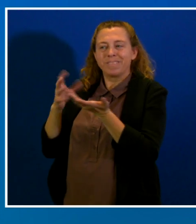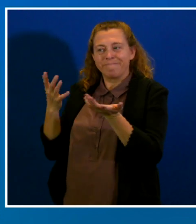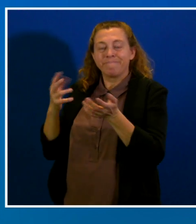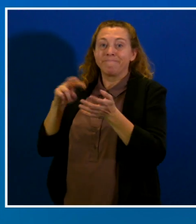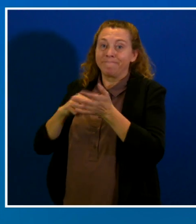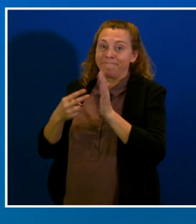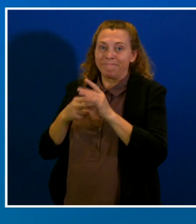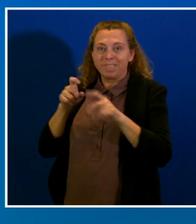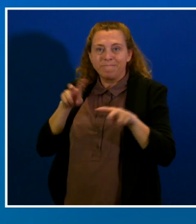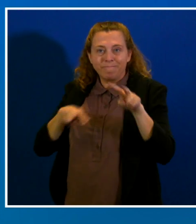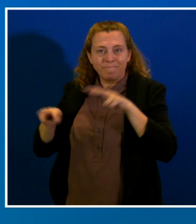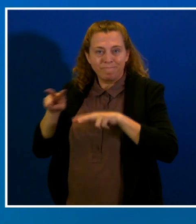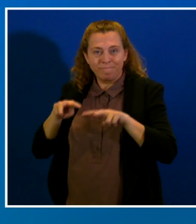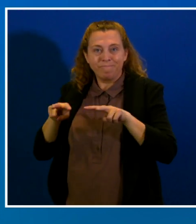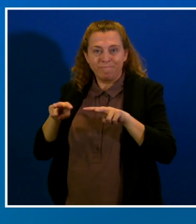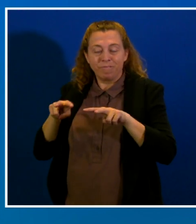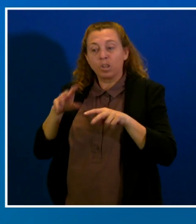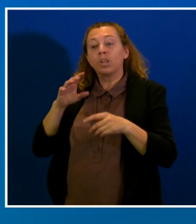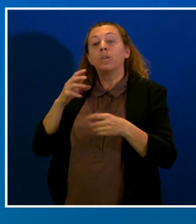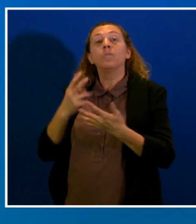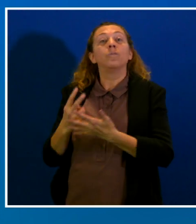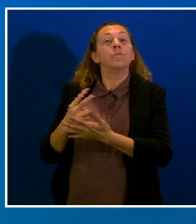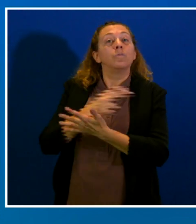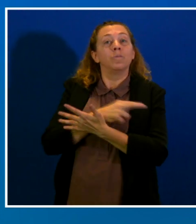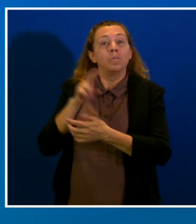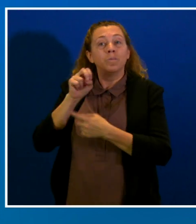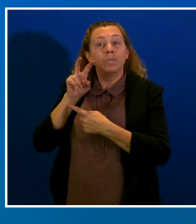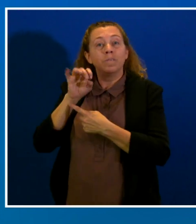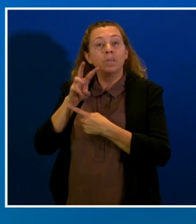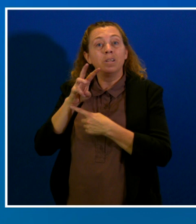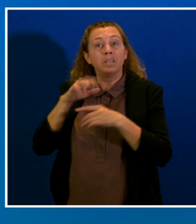Any phase changes going into effect Friday, May 7.